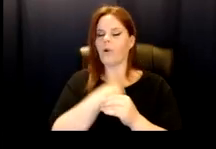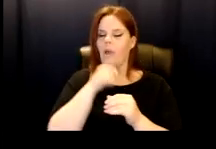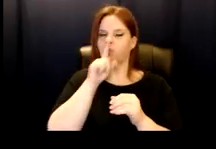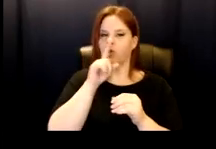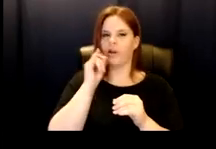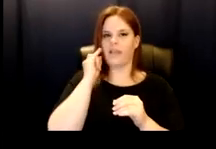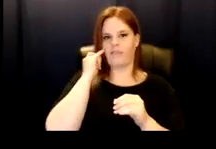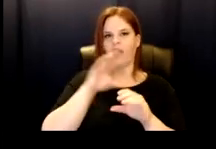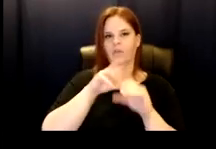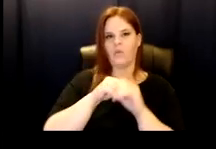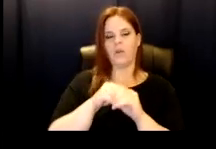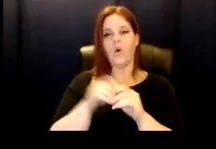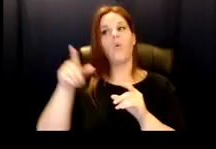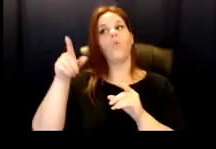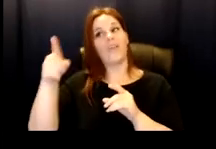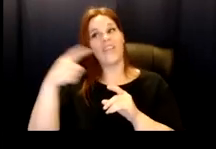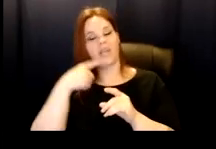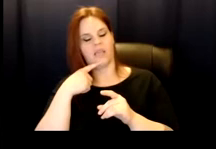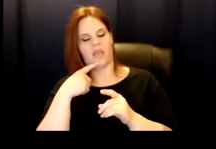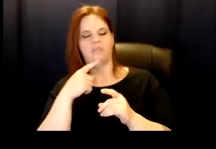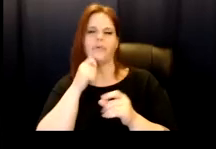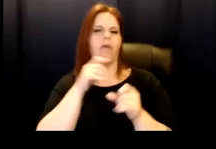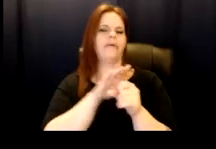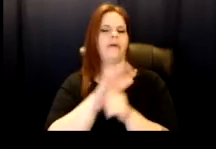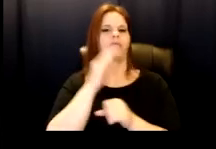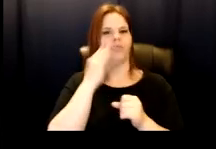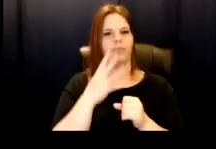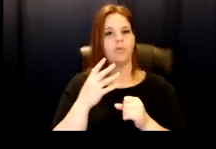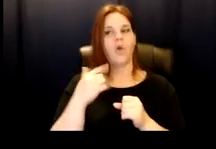information out there. I think we need to say there is enough information out there.